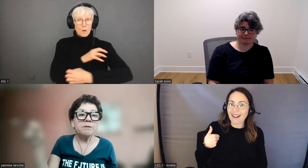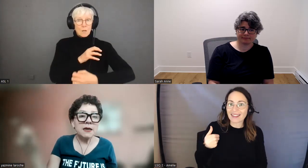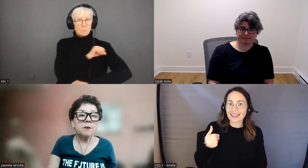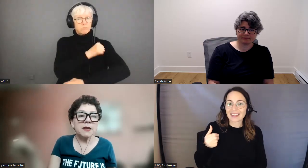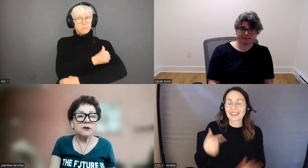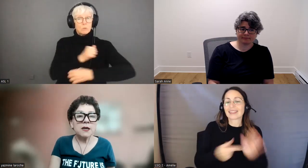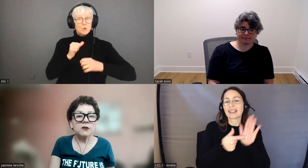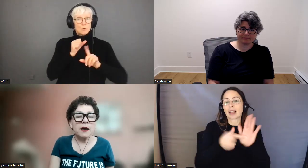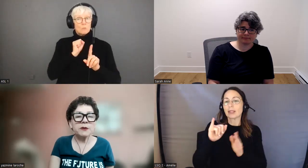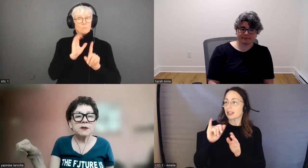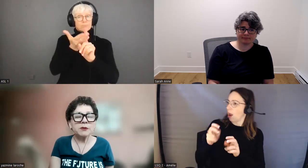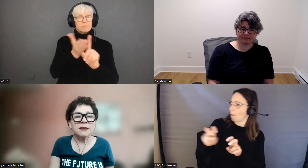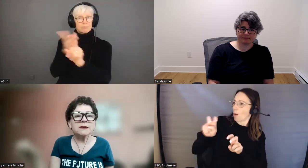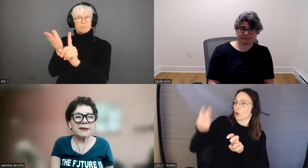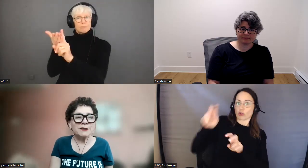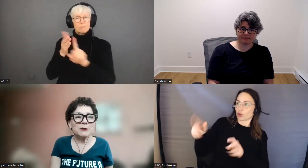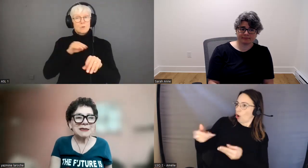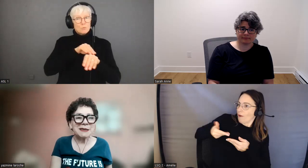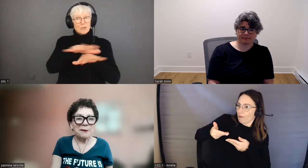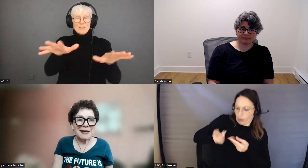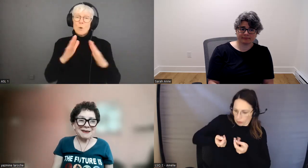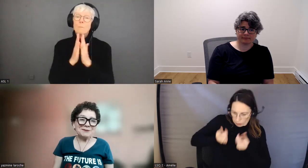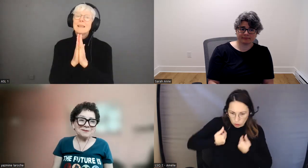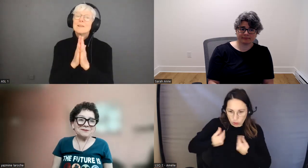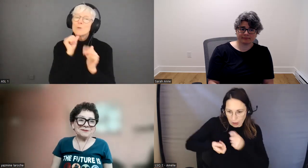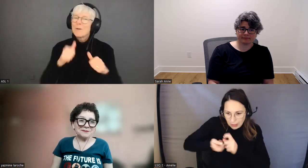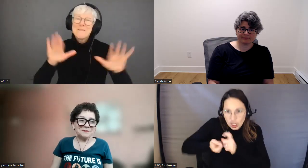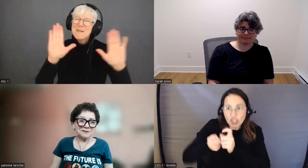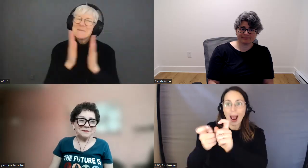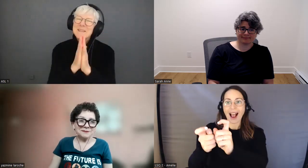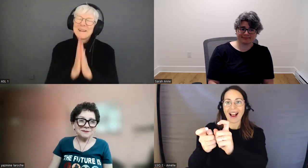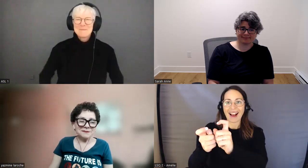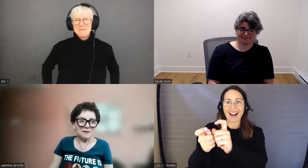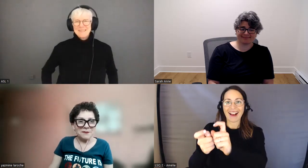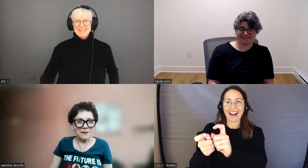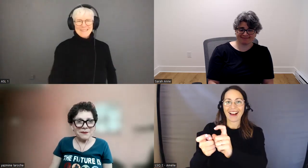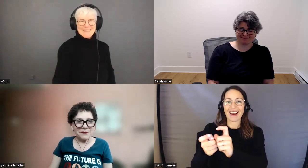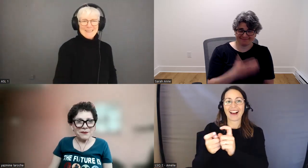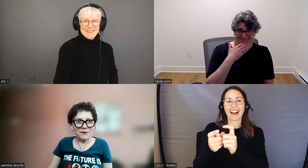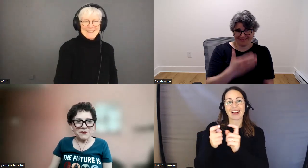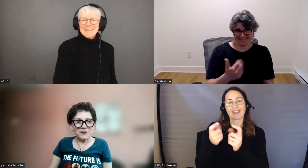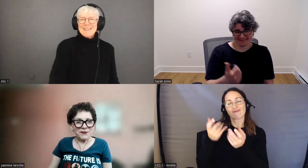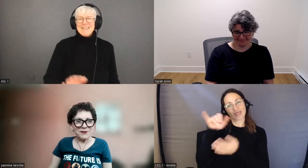make some of that change happen so please stick to it Sarah Anne thank you Yasmine thank